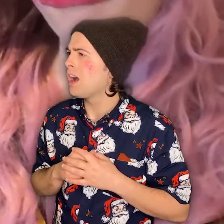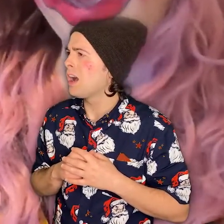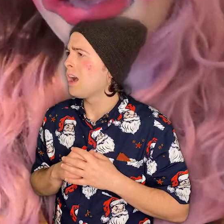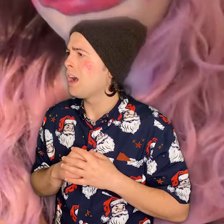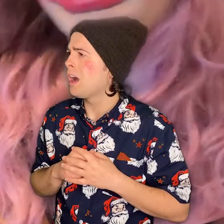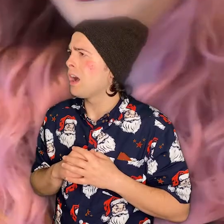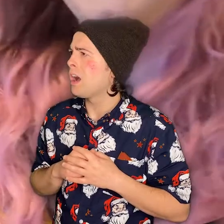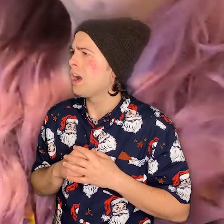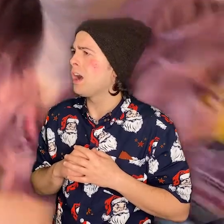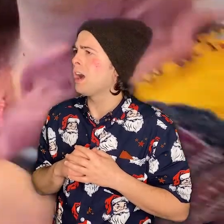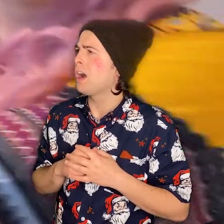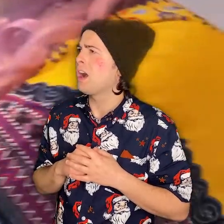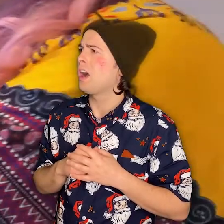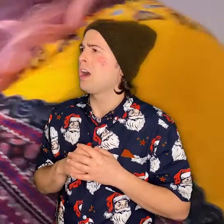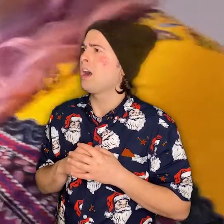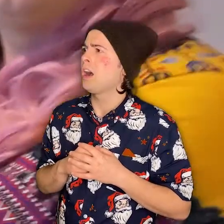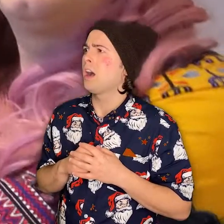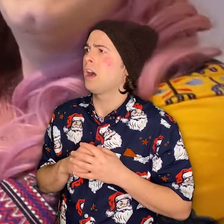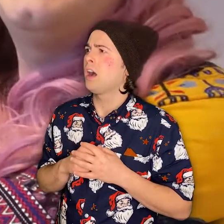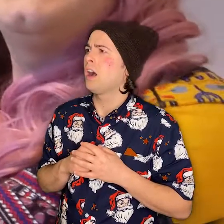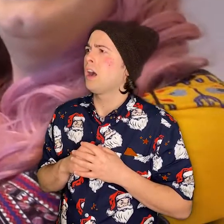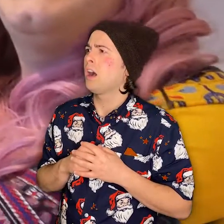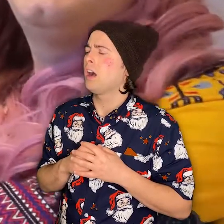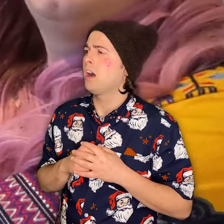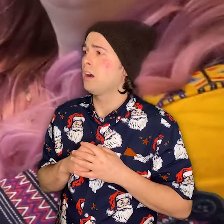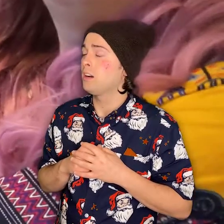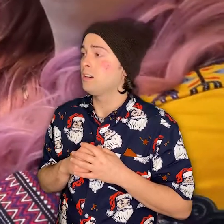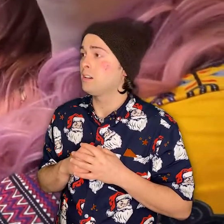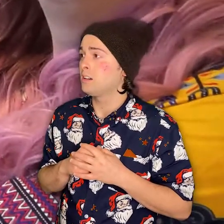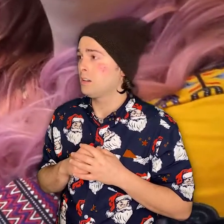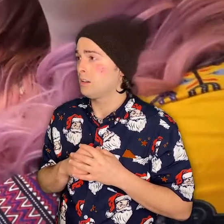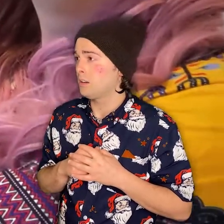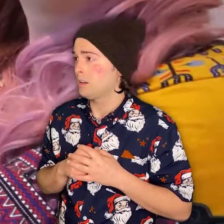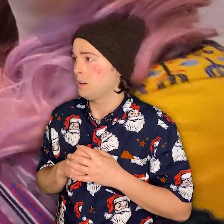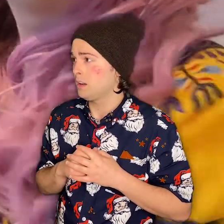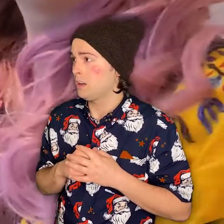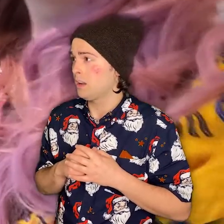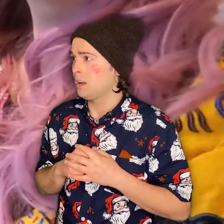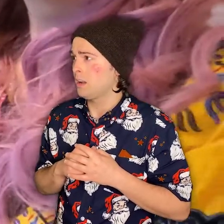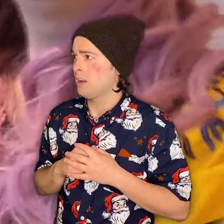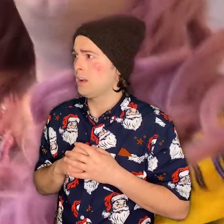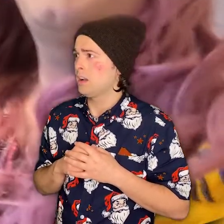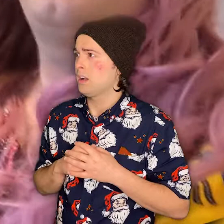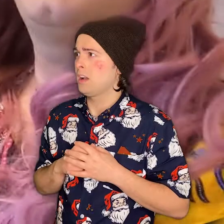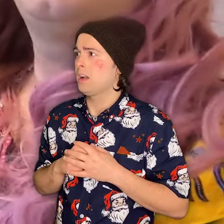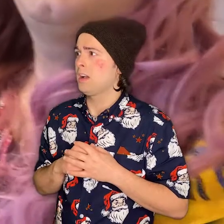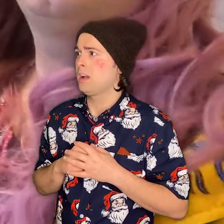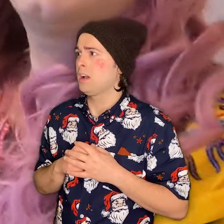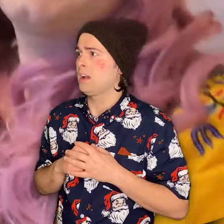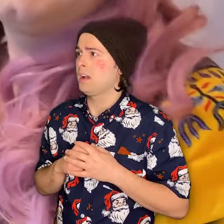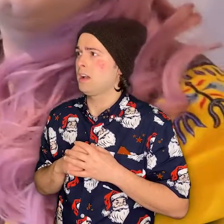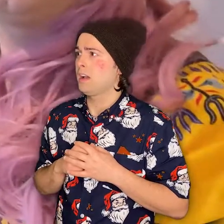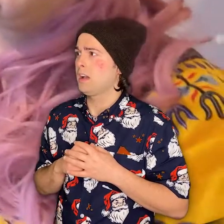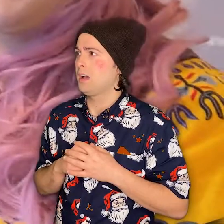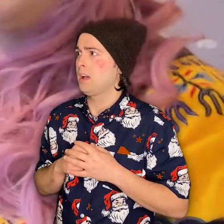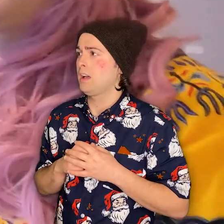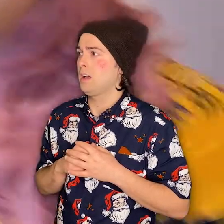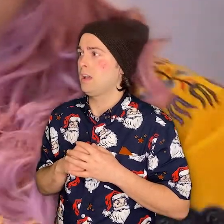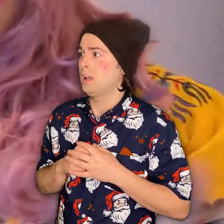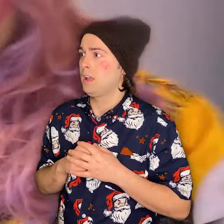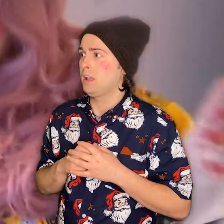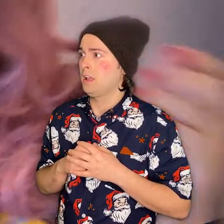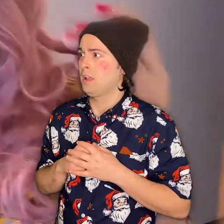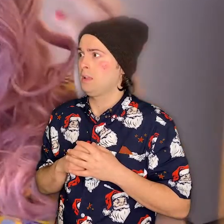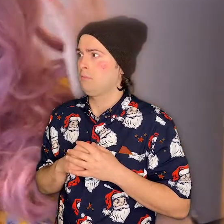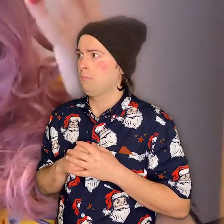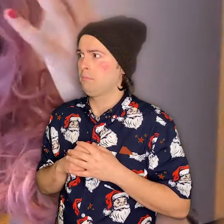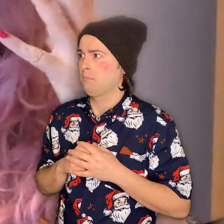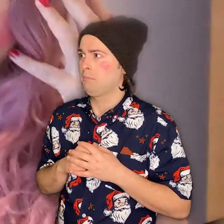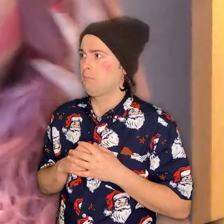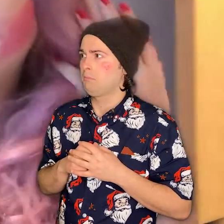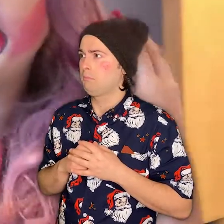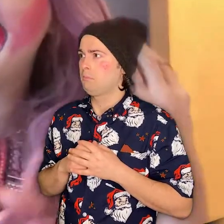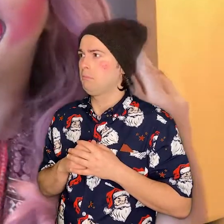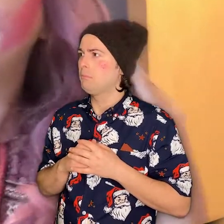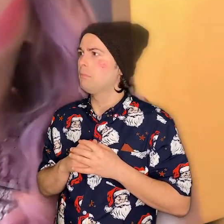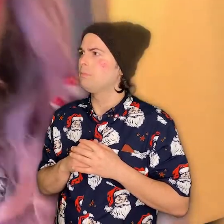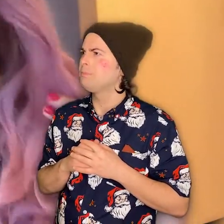This is Britney, Christina, and that pink one is Lindsay Lohan. But my favourite is Ariana and that’s who